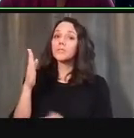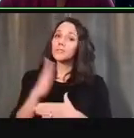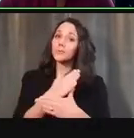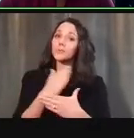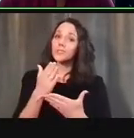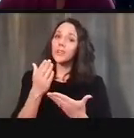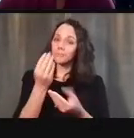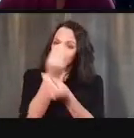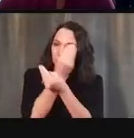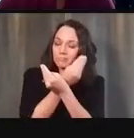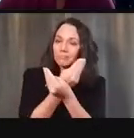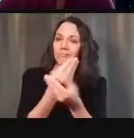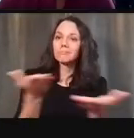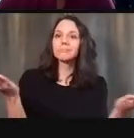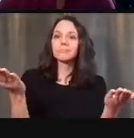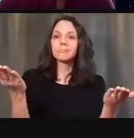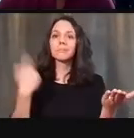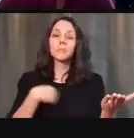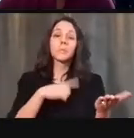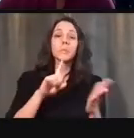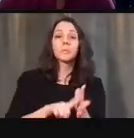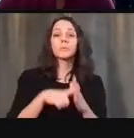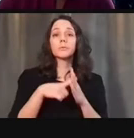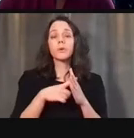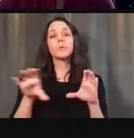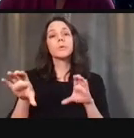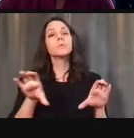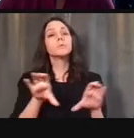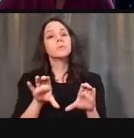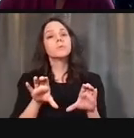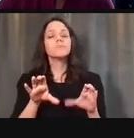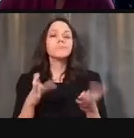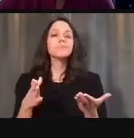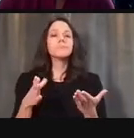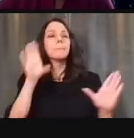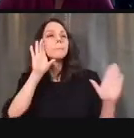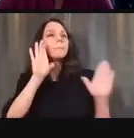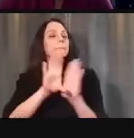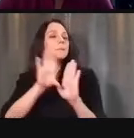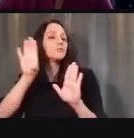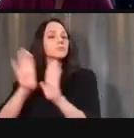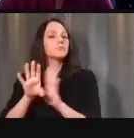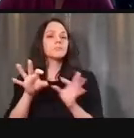and we'll start out and do some image descriptions first.